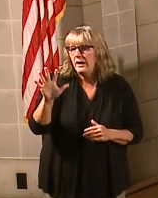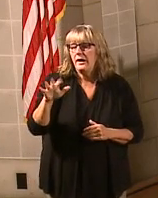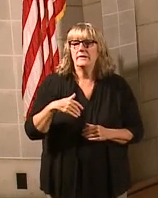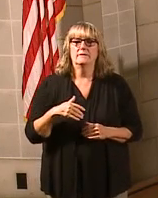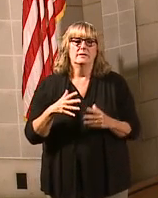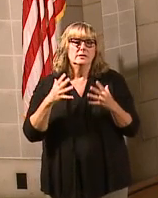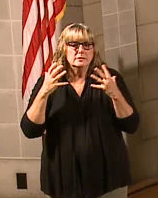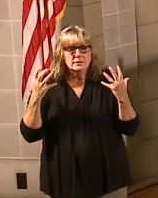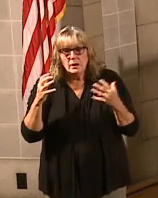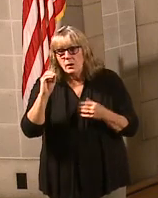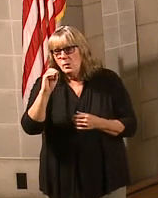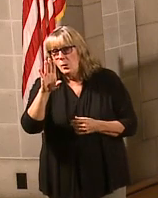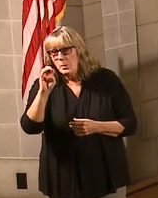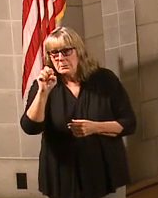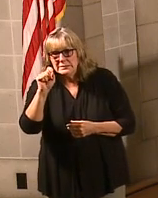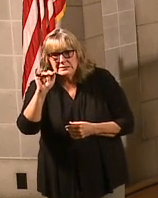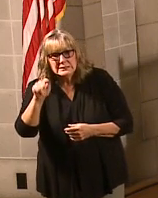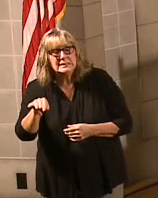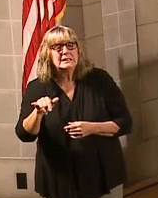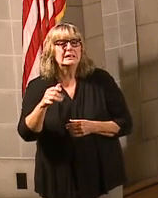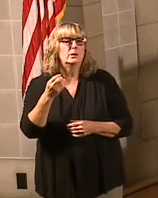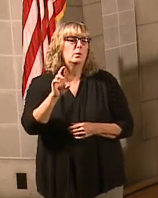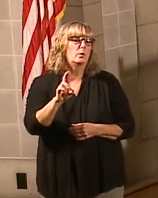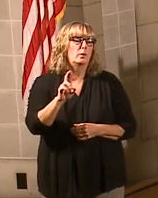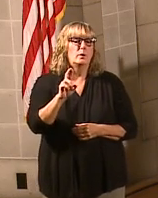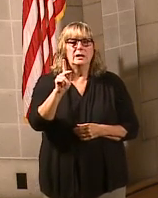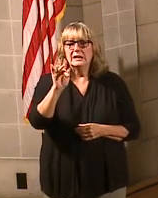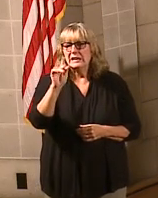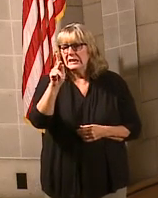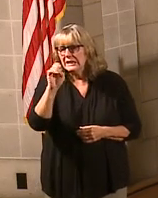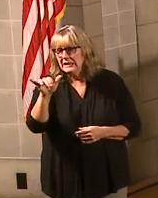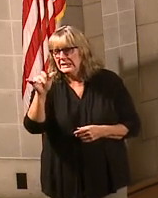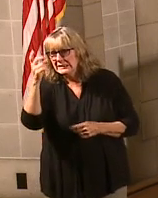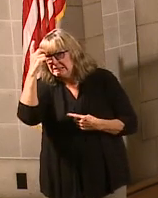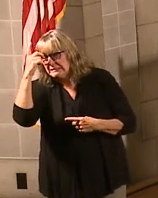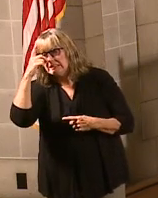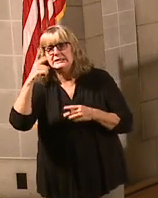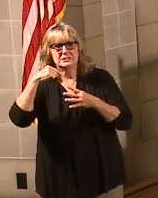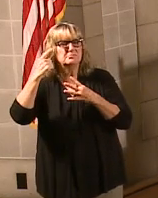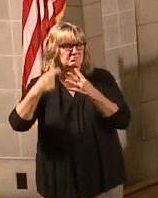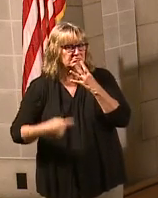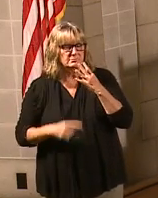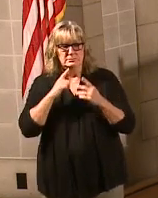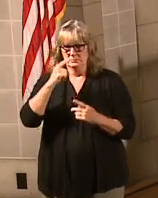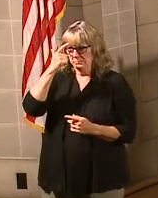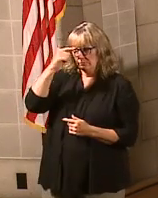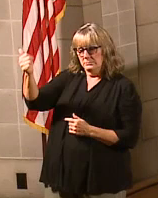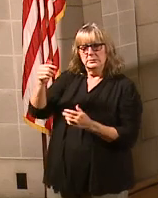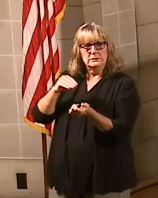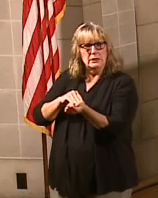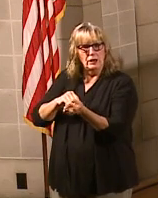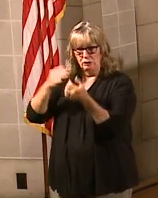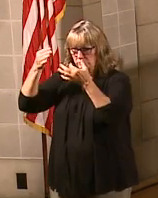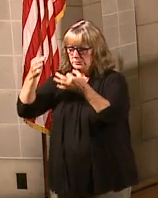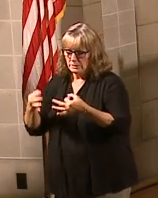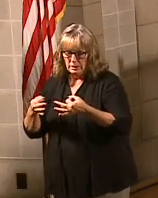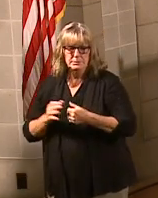BELIEVES YOU ARE AT HIGH RISK SUCH AS YOU'RE OVER AGE 65.